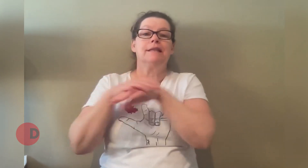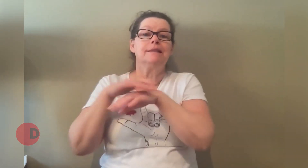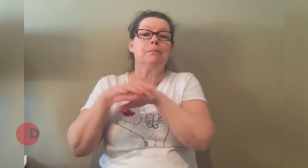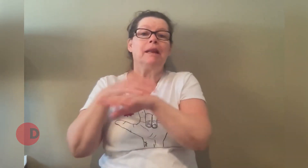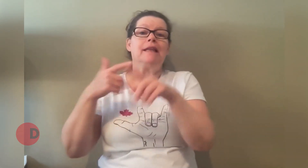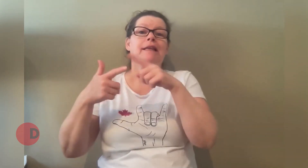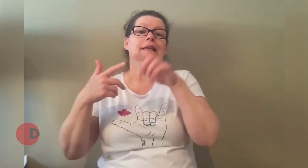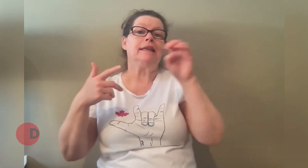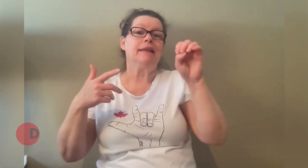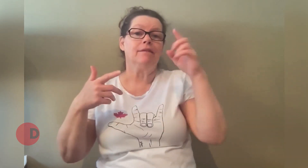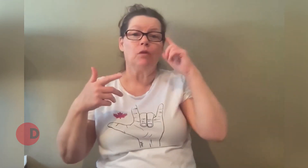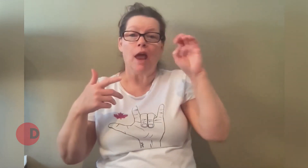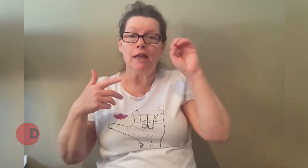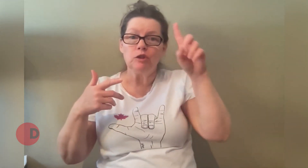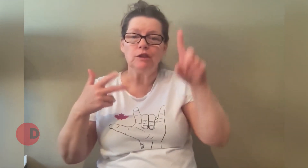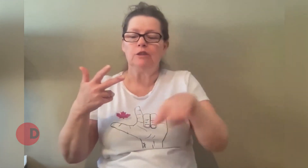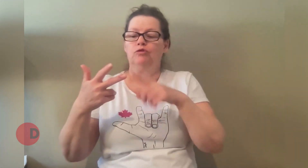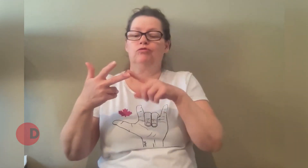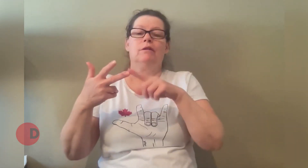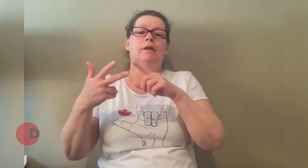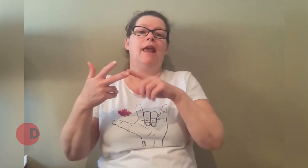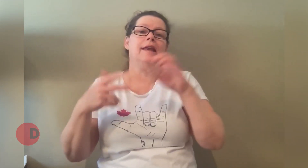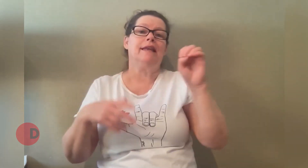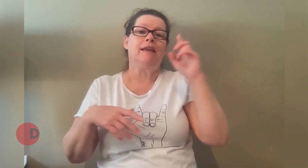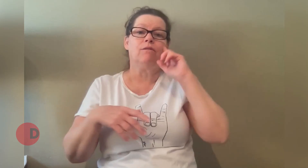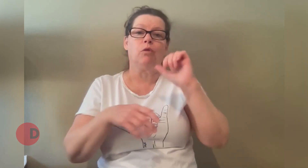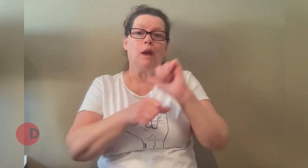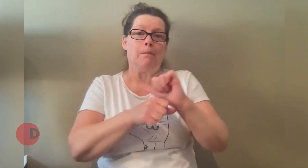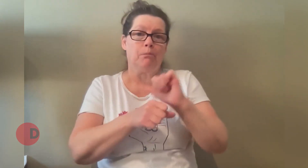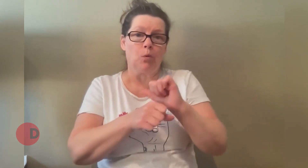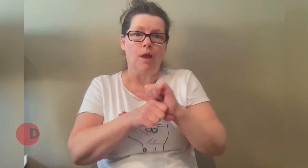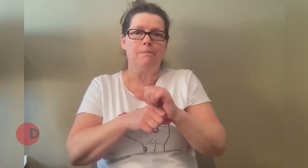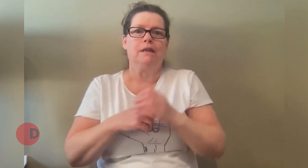2) E for education, 3) for employment